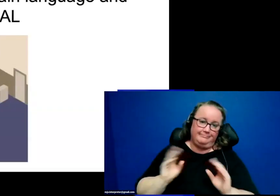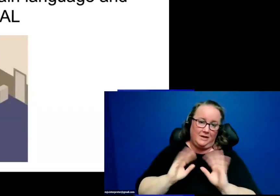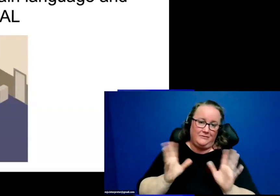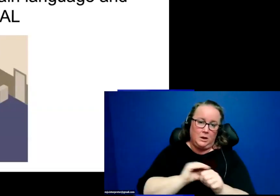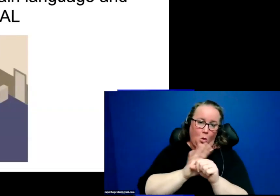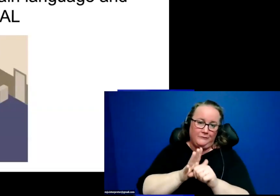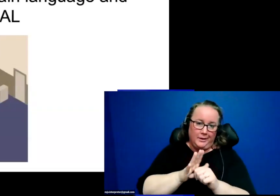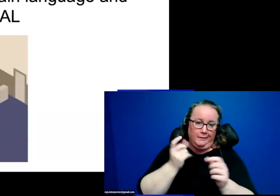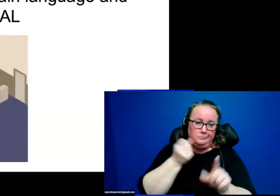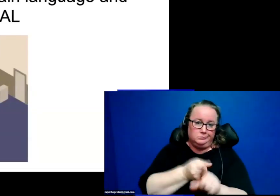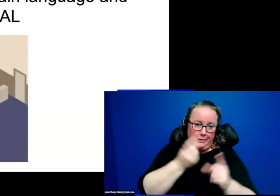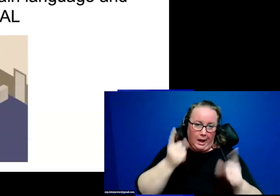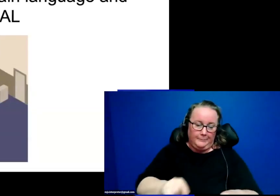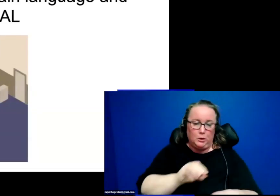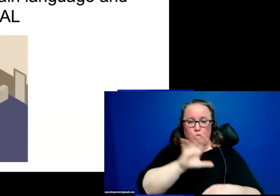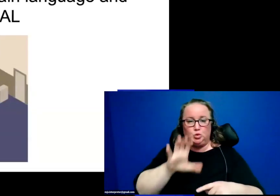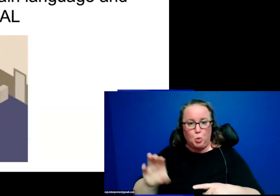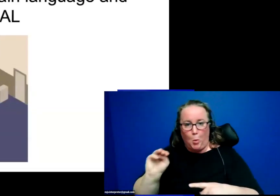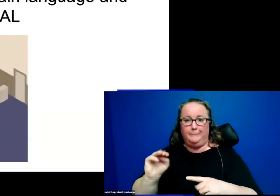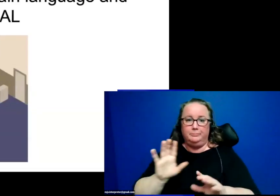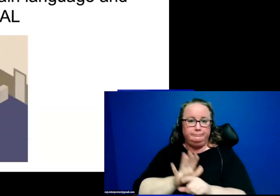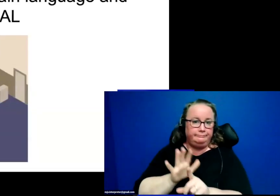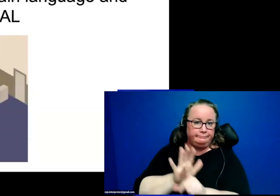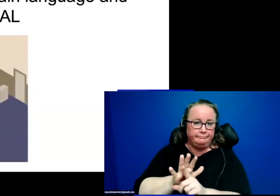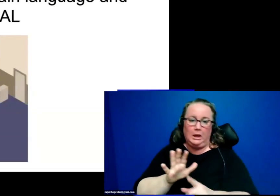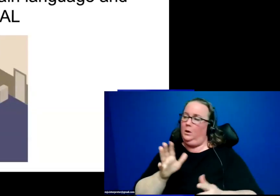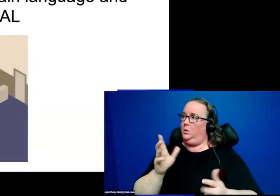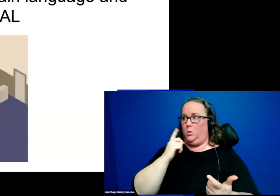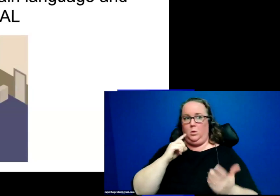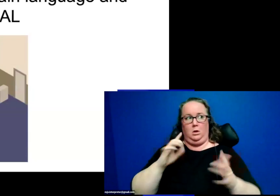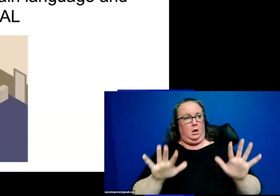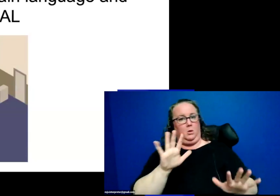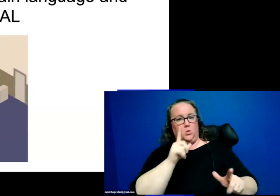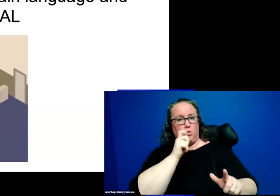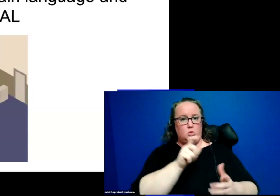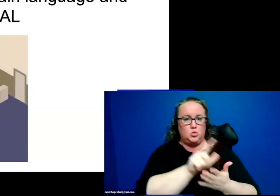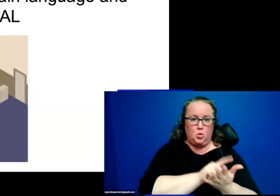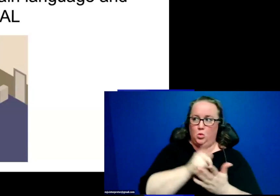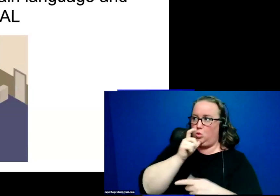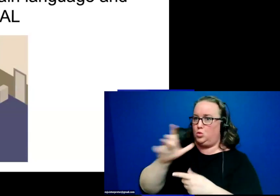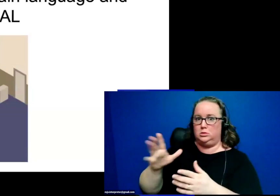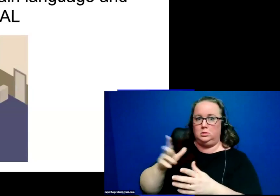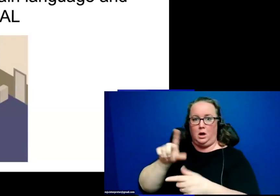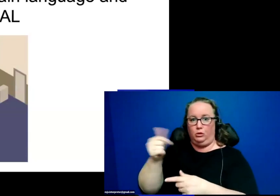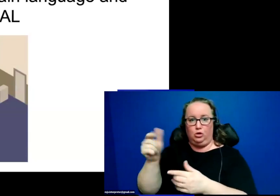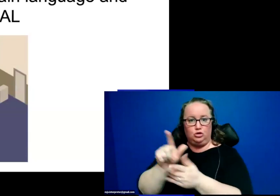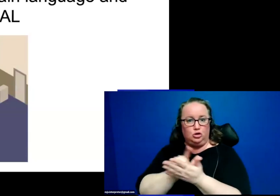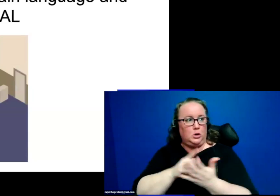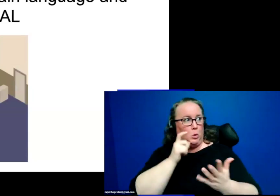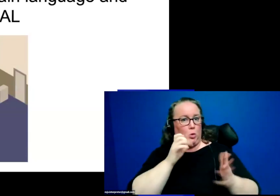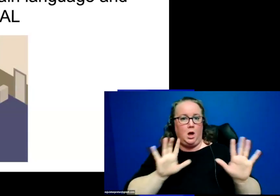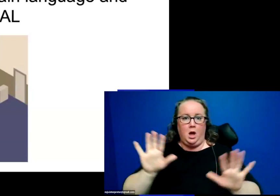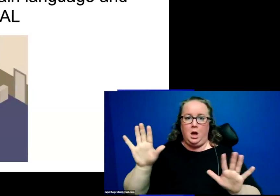and she was getting confused about who her attorney was, who the CPS attorney was, who the minor attorney was. And so the accommodation that we